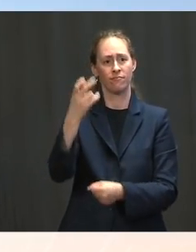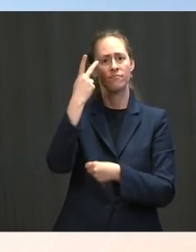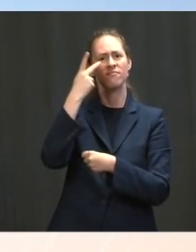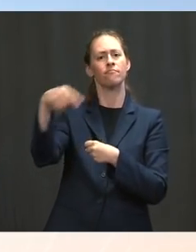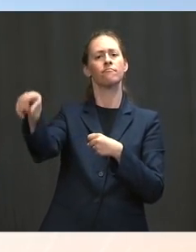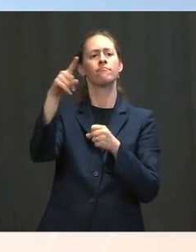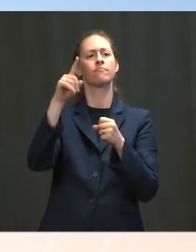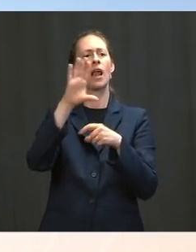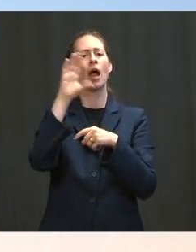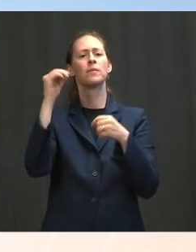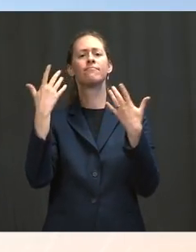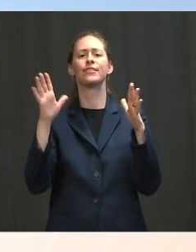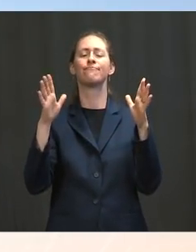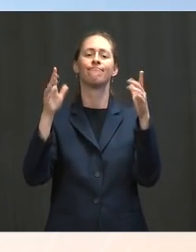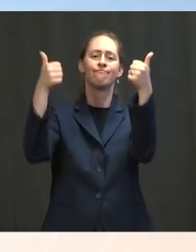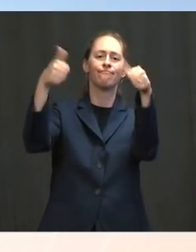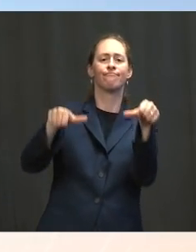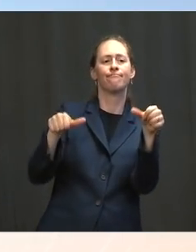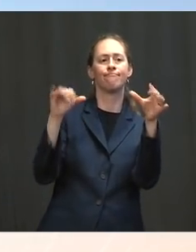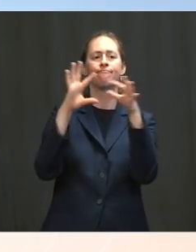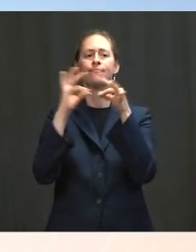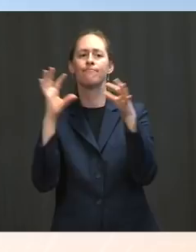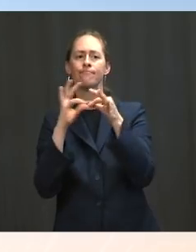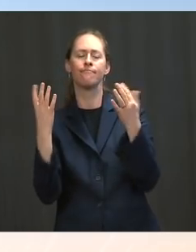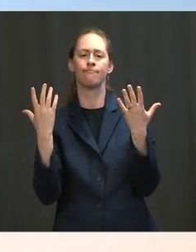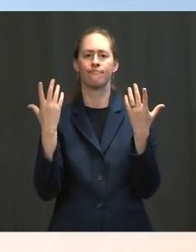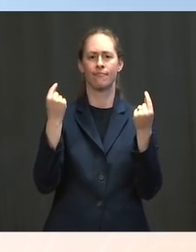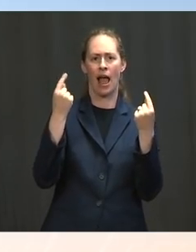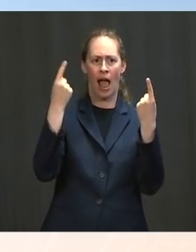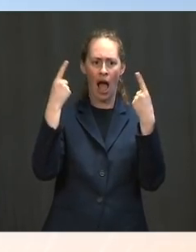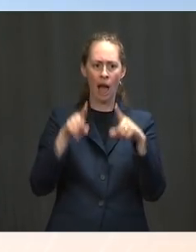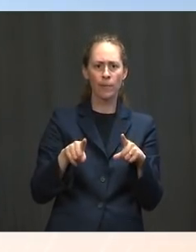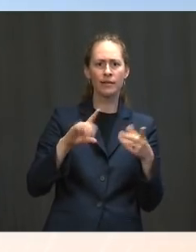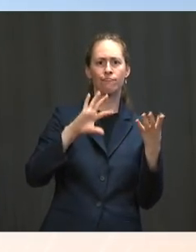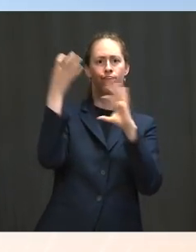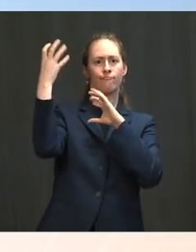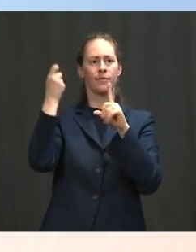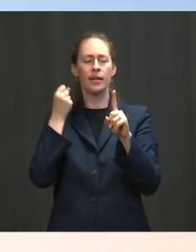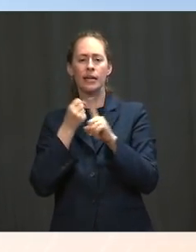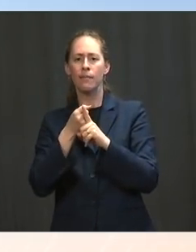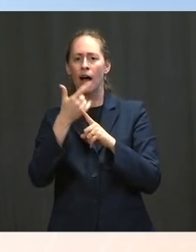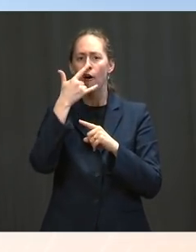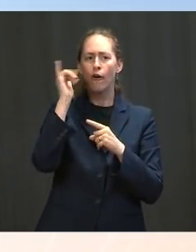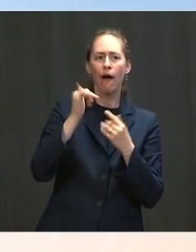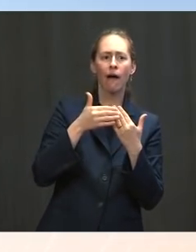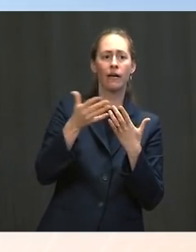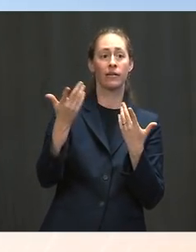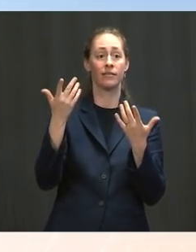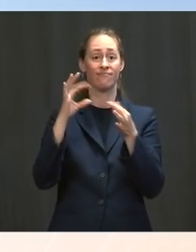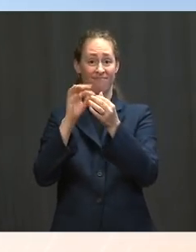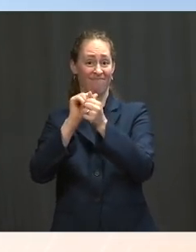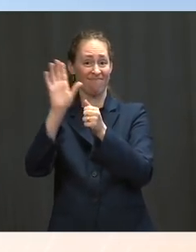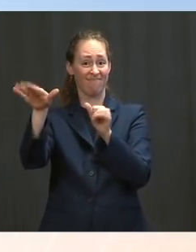about what the impacts were on our systems, and we certainly defer to them on the impacts.